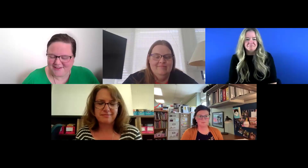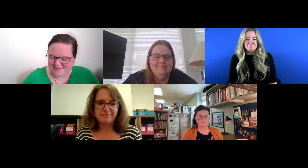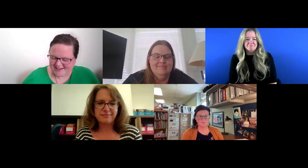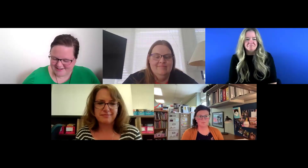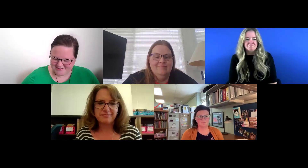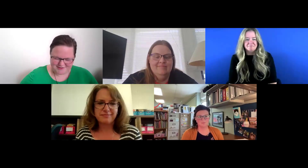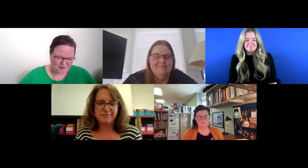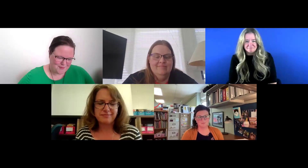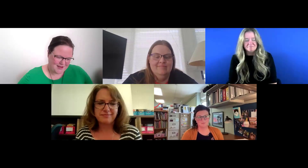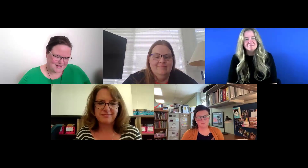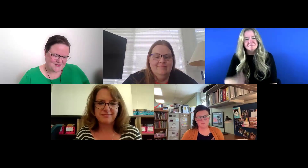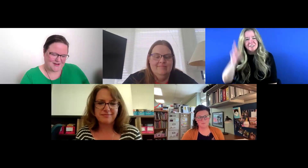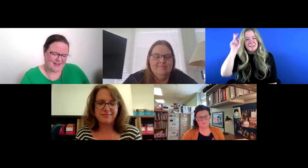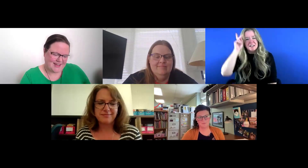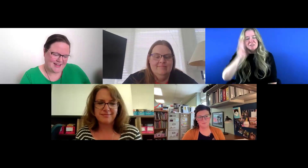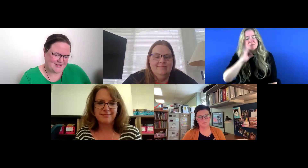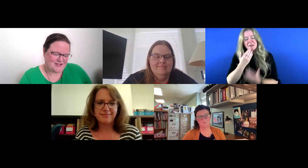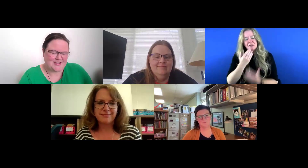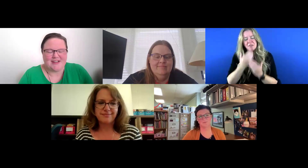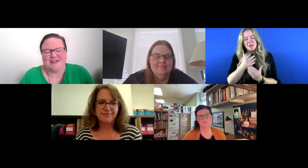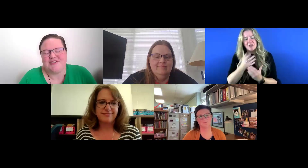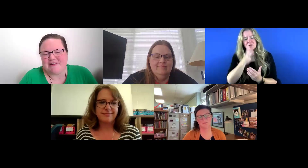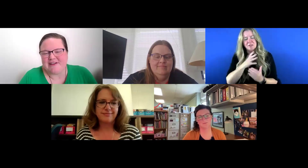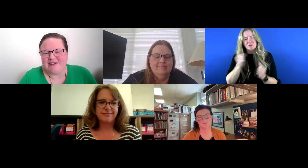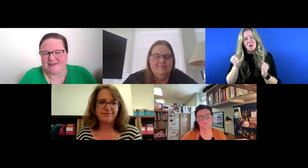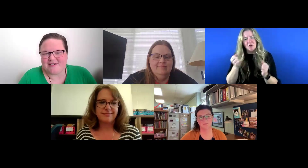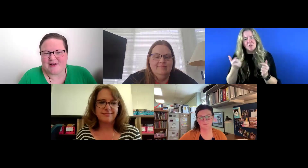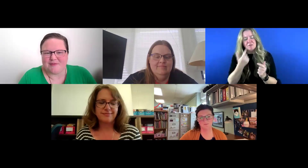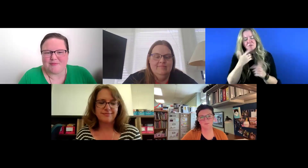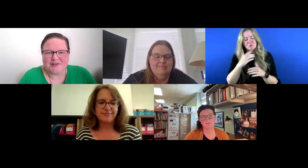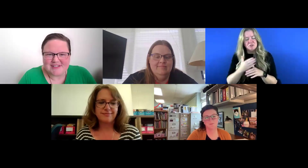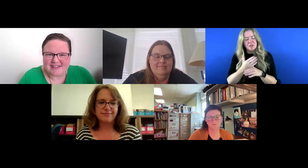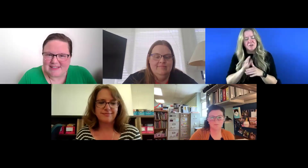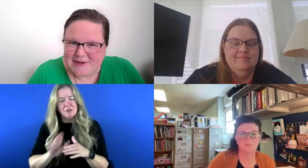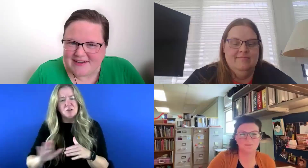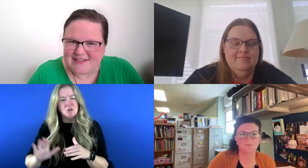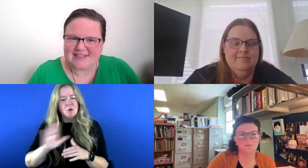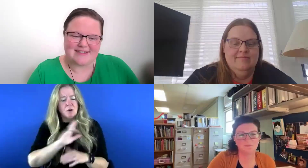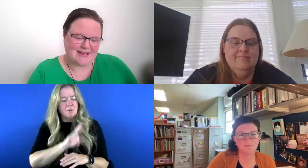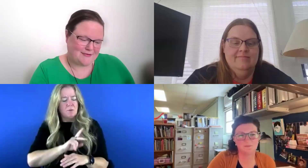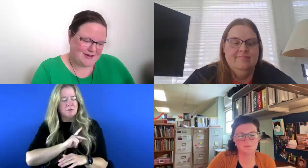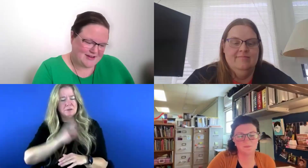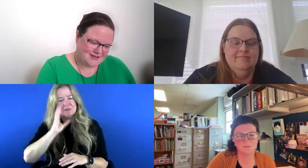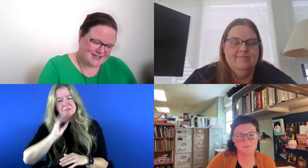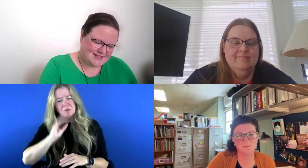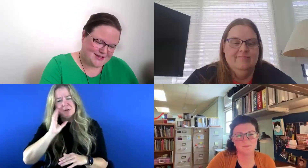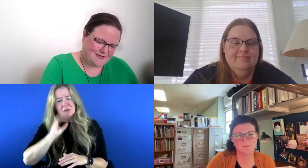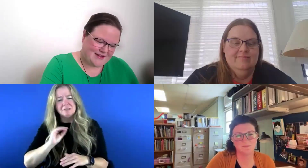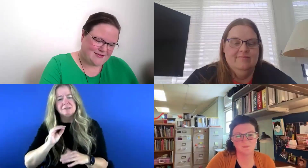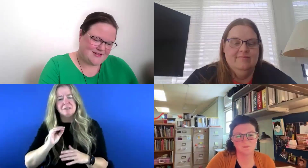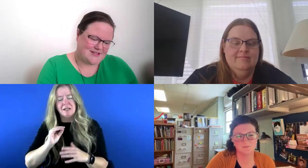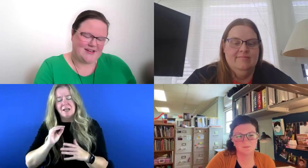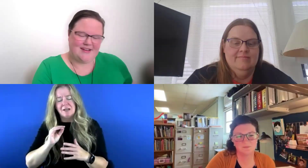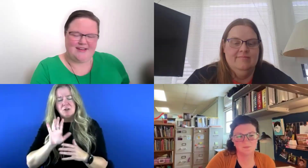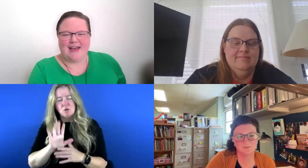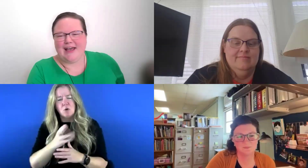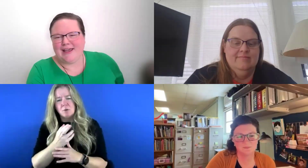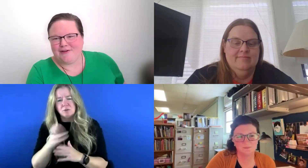KELLY DUNHAM >> Thank you, ladies, so much for, again, just sharing your personal experiences and the resources that you found.